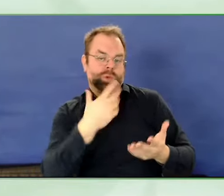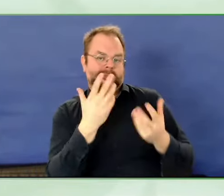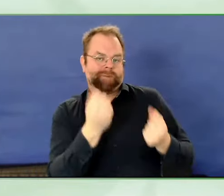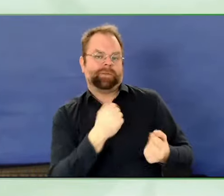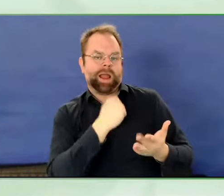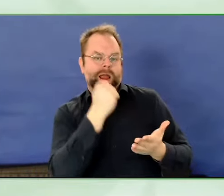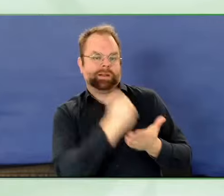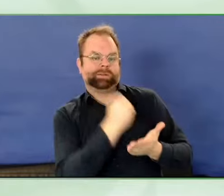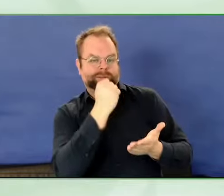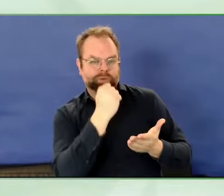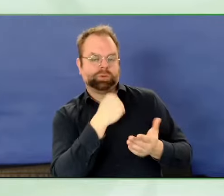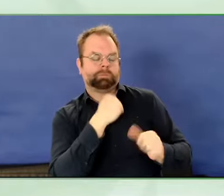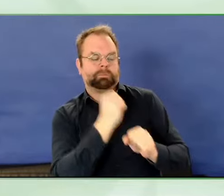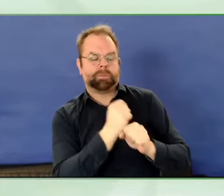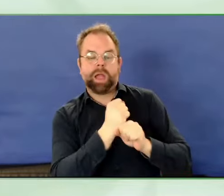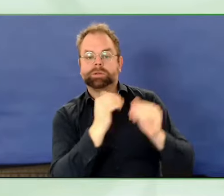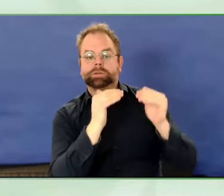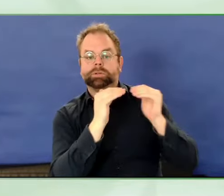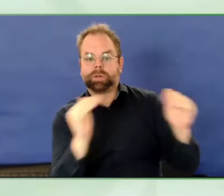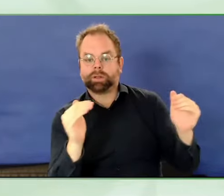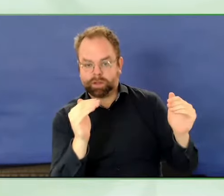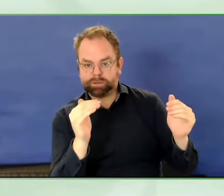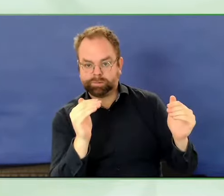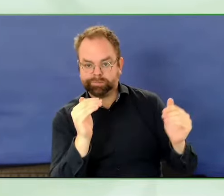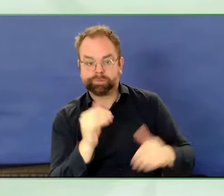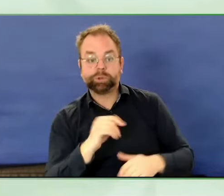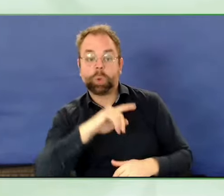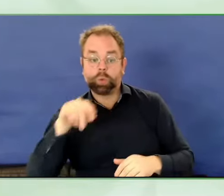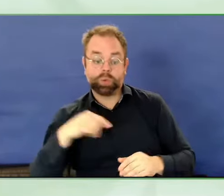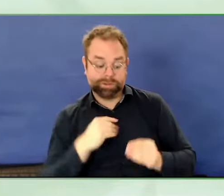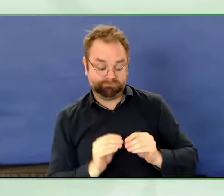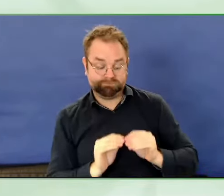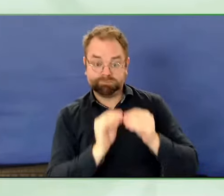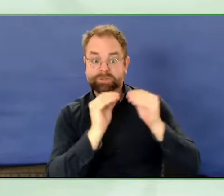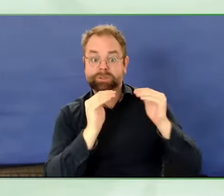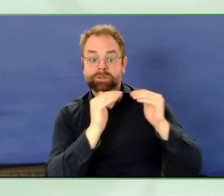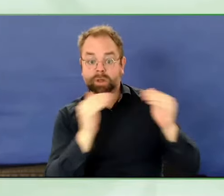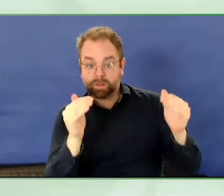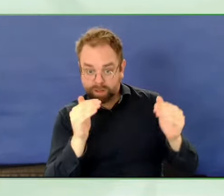We want to be different than most organisations, one way we became different from most organisations